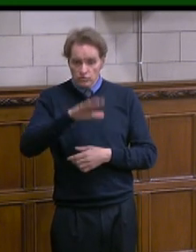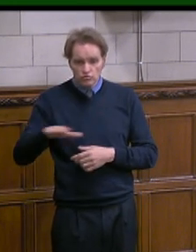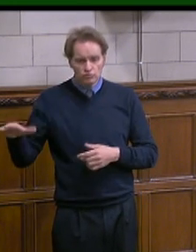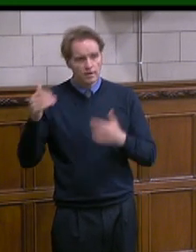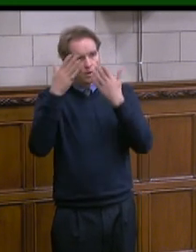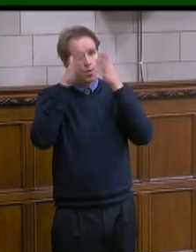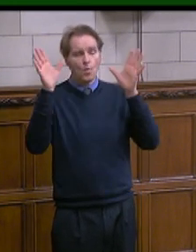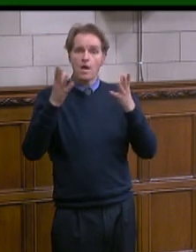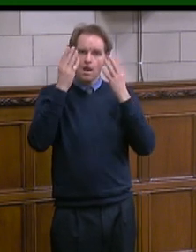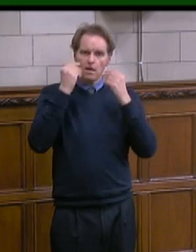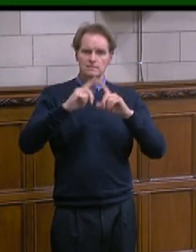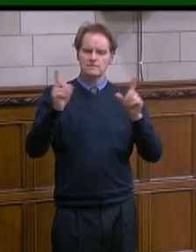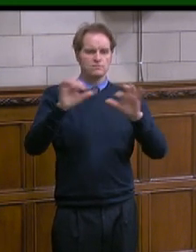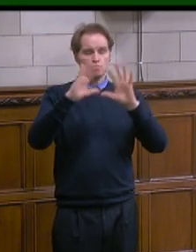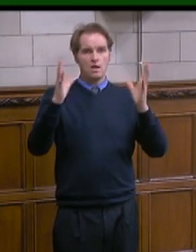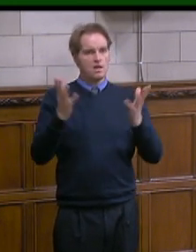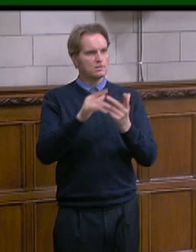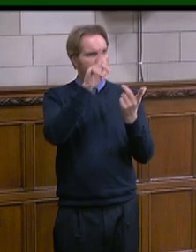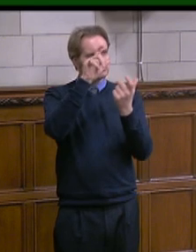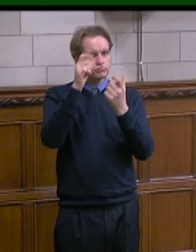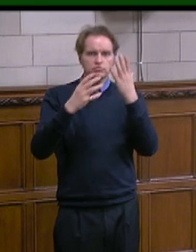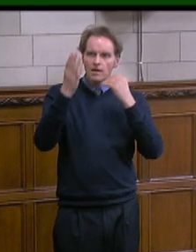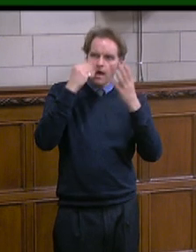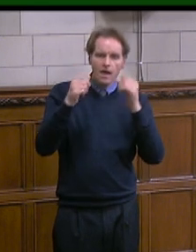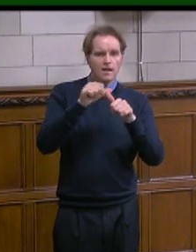and adults around the UK.